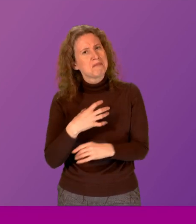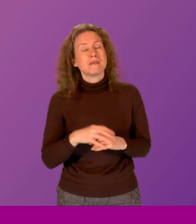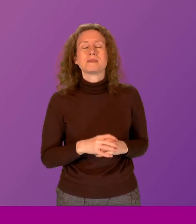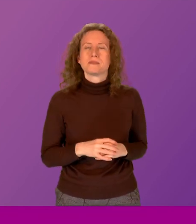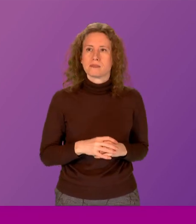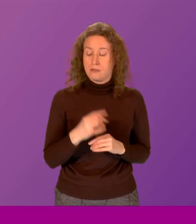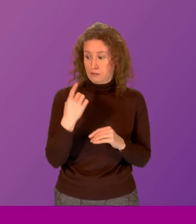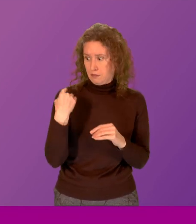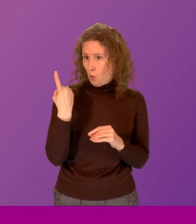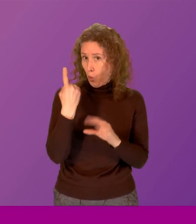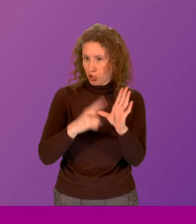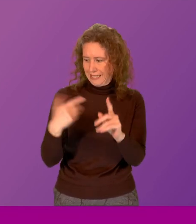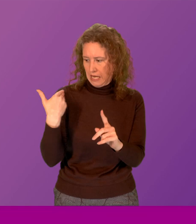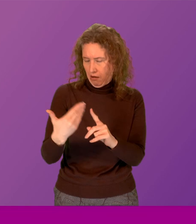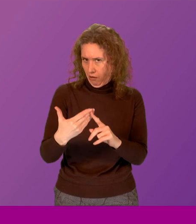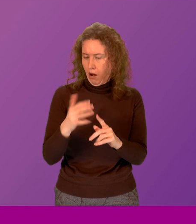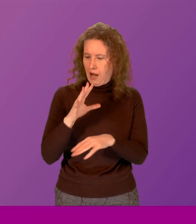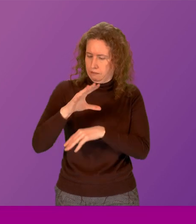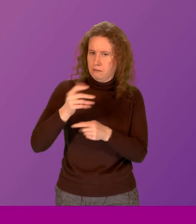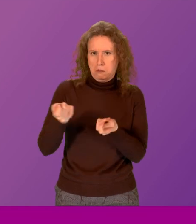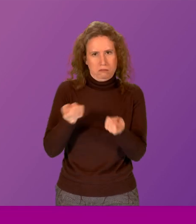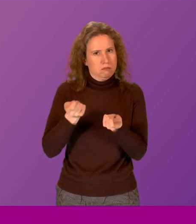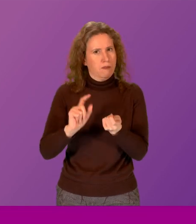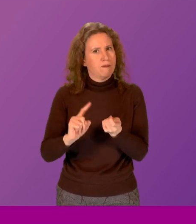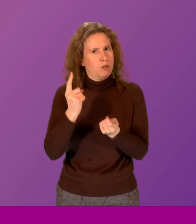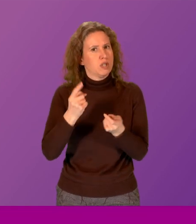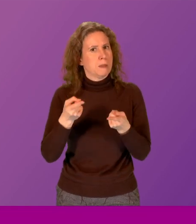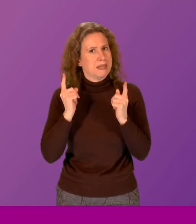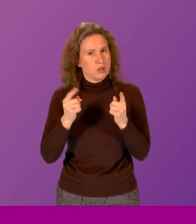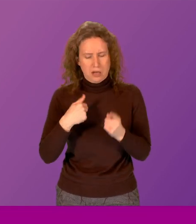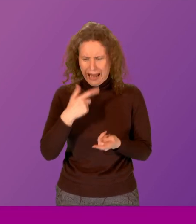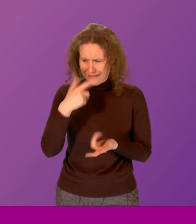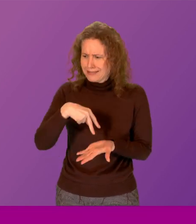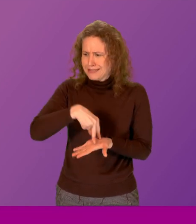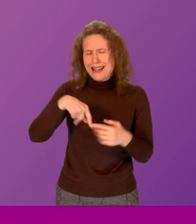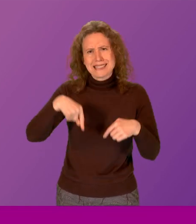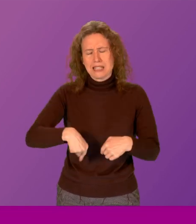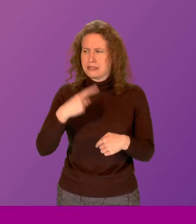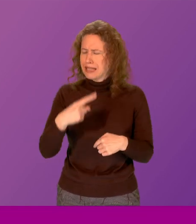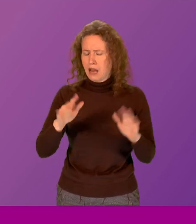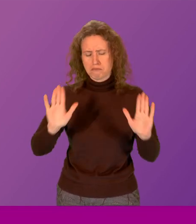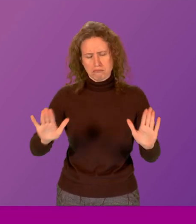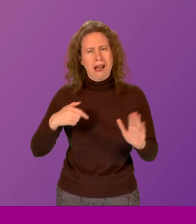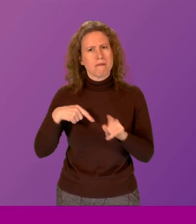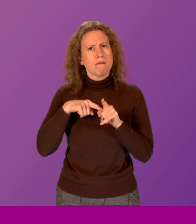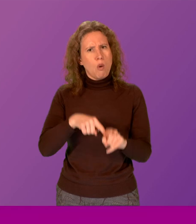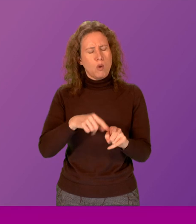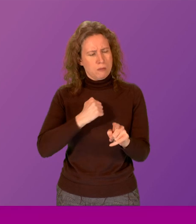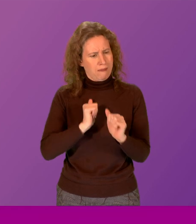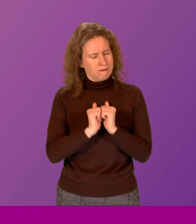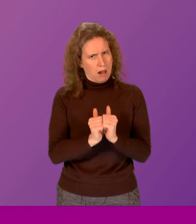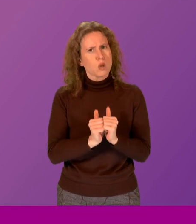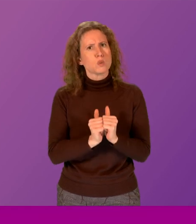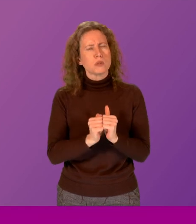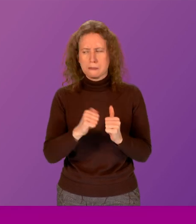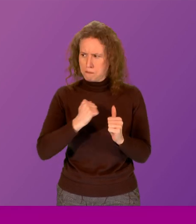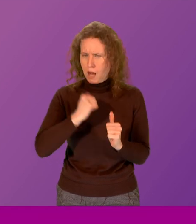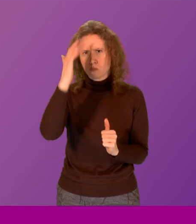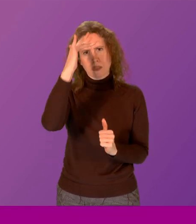the year that I have been First Minister, I have stood by my values and my principles.